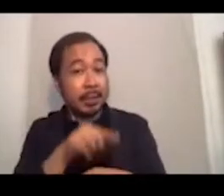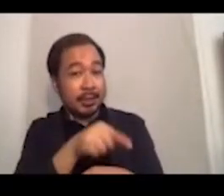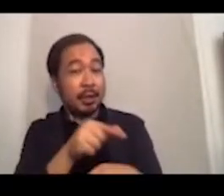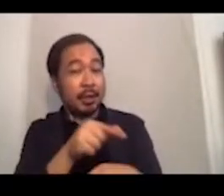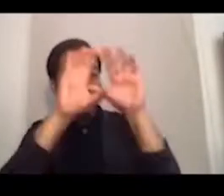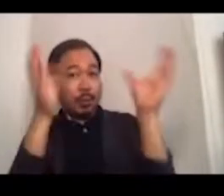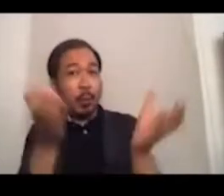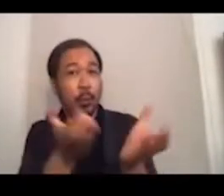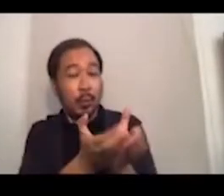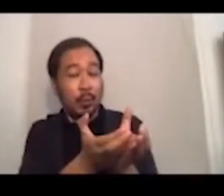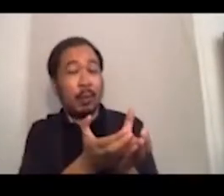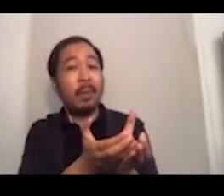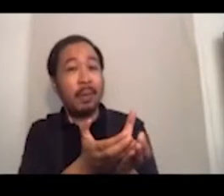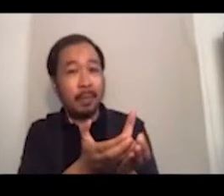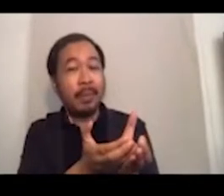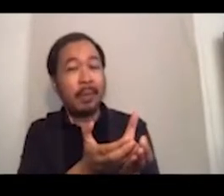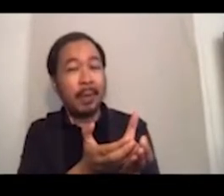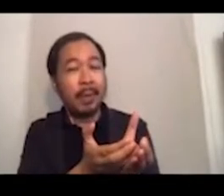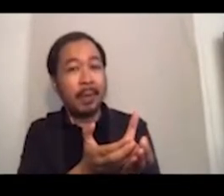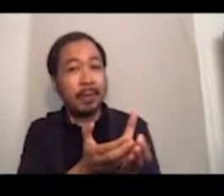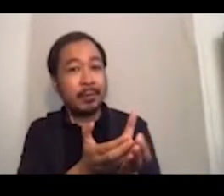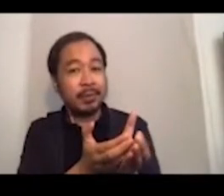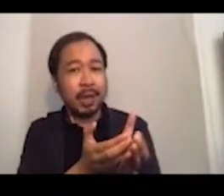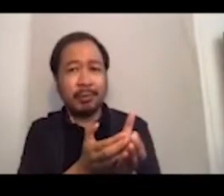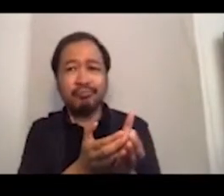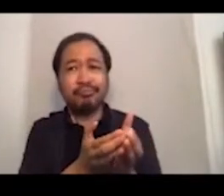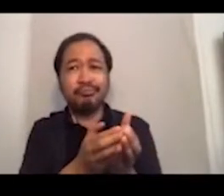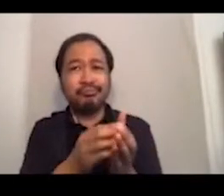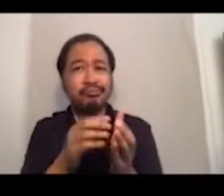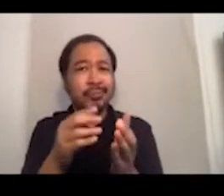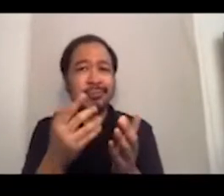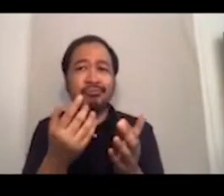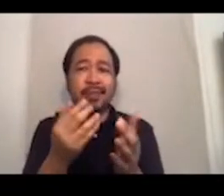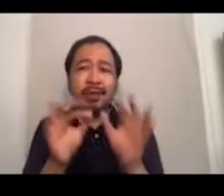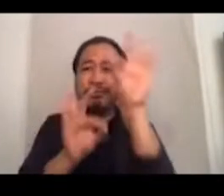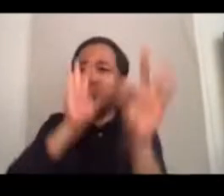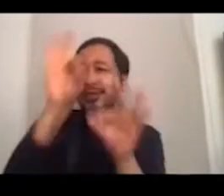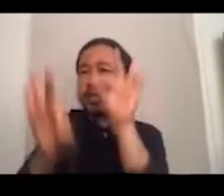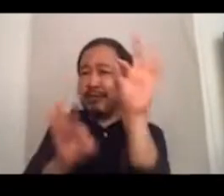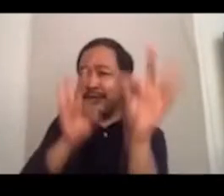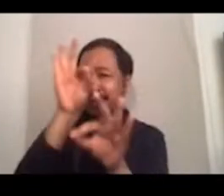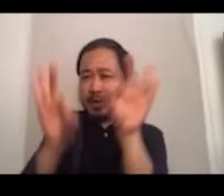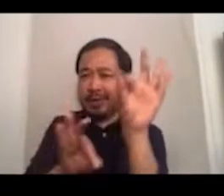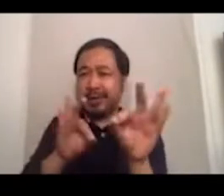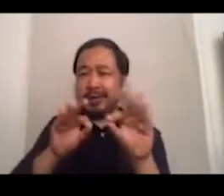to really collect comparative data on what local governments have been doing